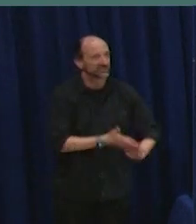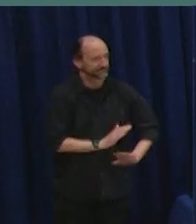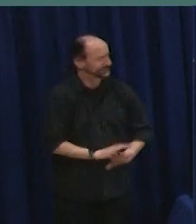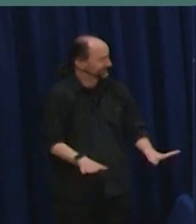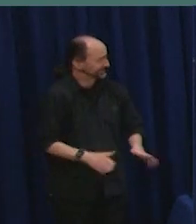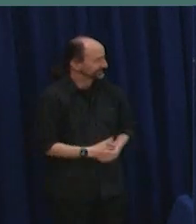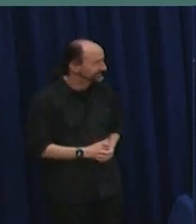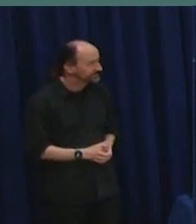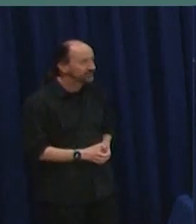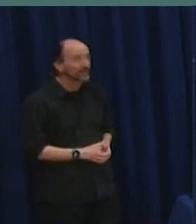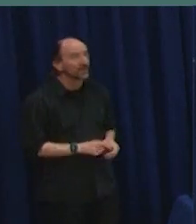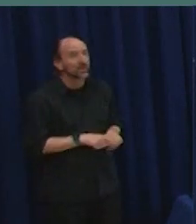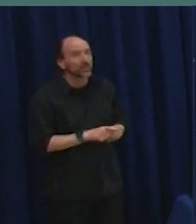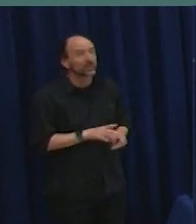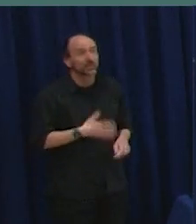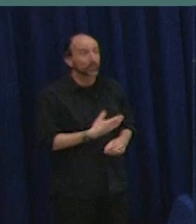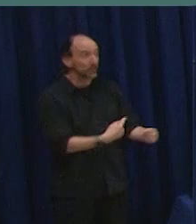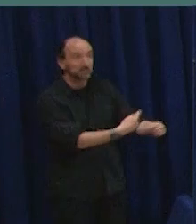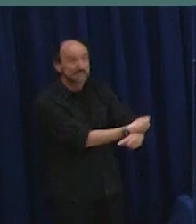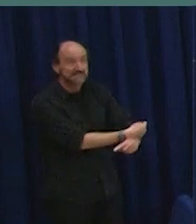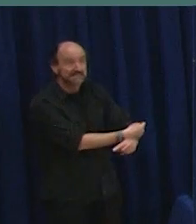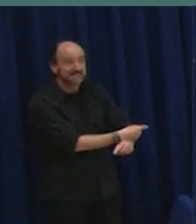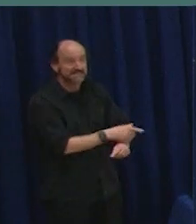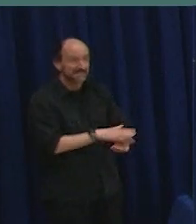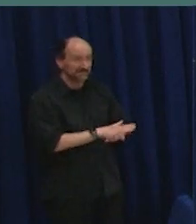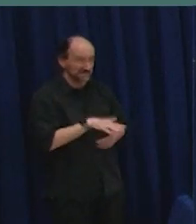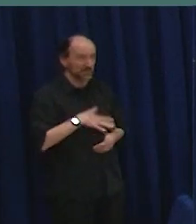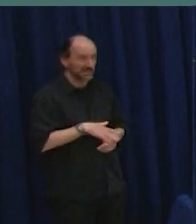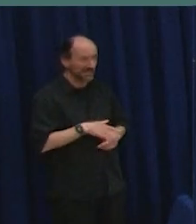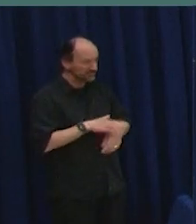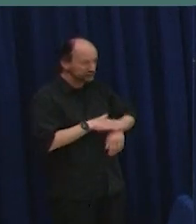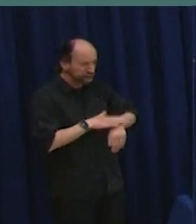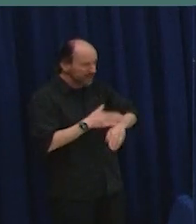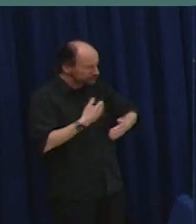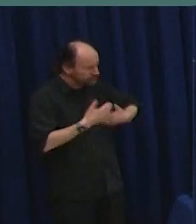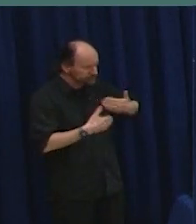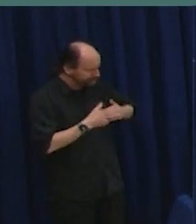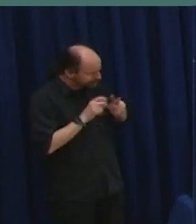we also don't want to miss cases and that does mean quite a lengthy diagnosis, but if you spend